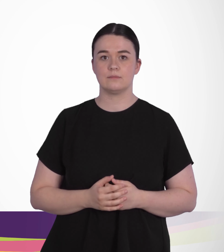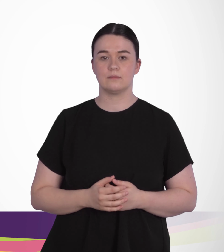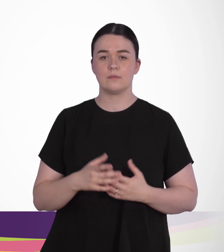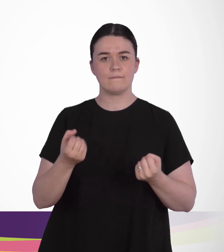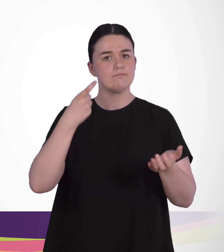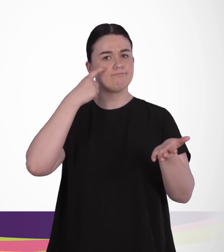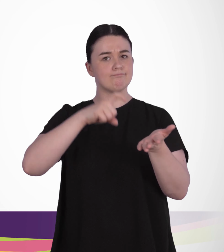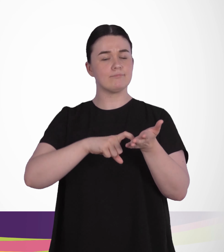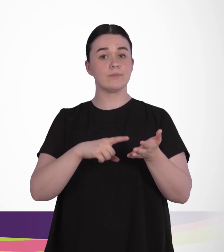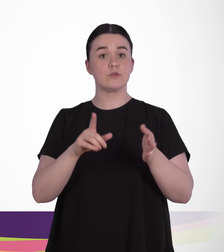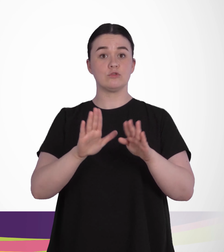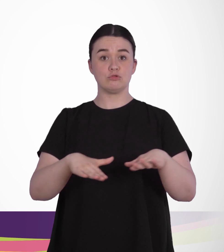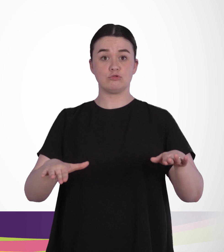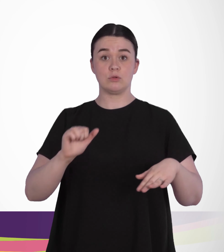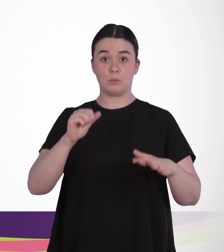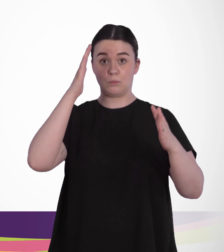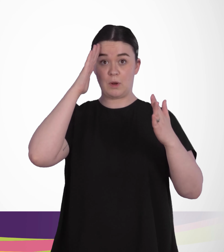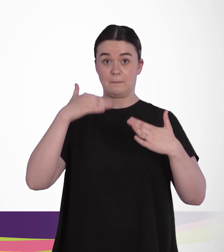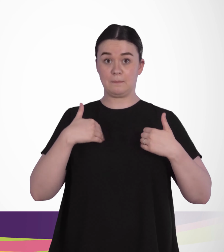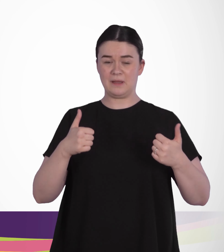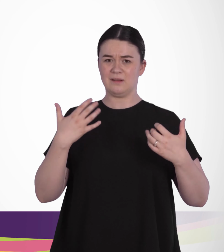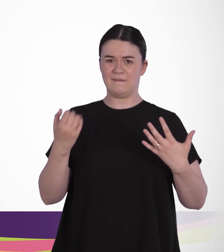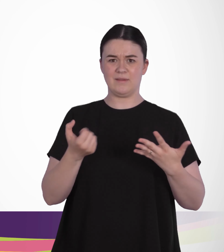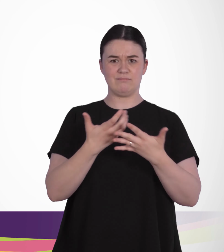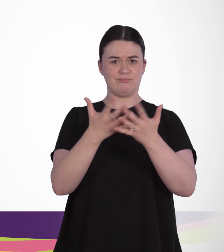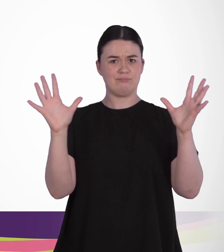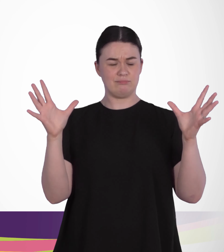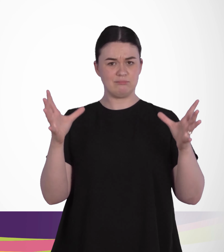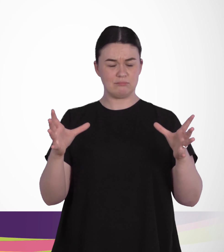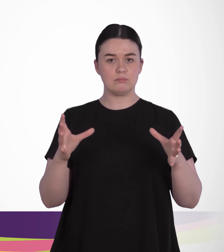There was acknowledgement that children’s wellbeing is holistic,